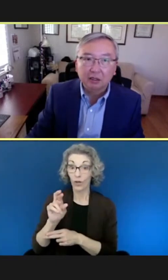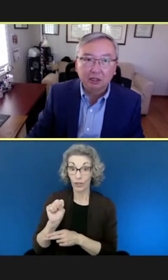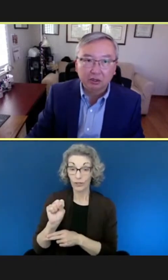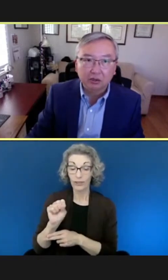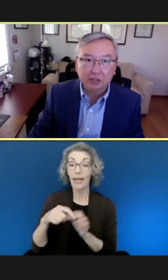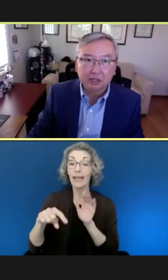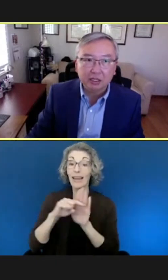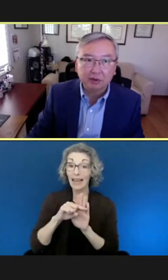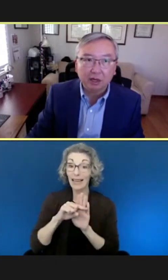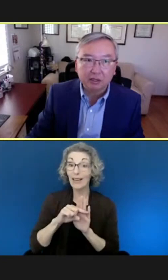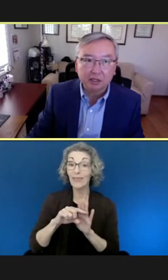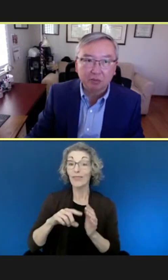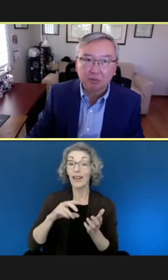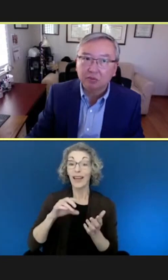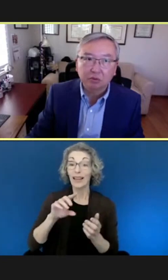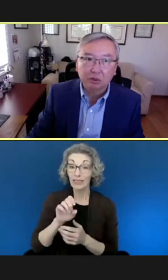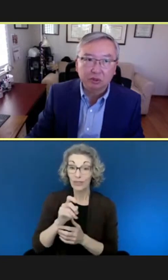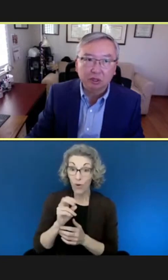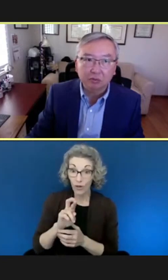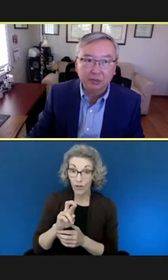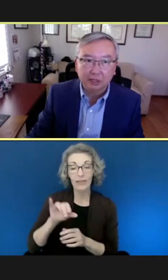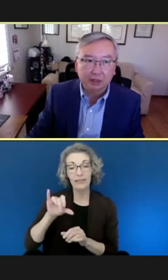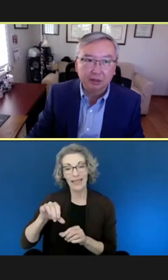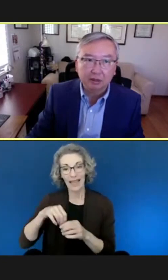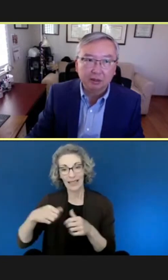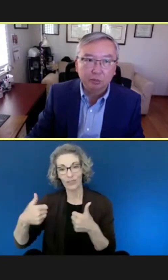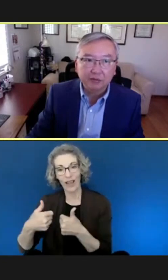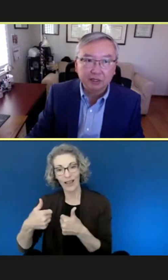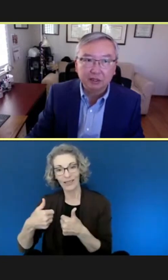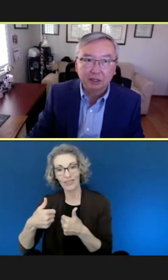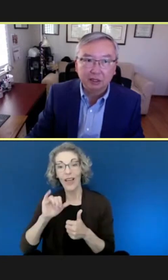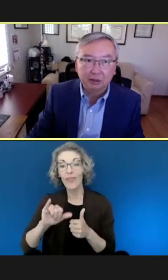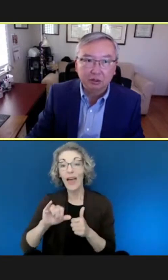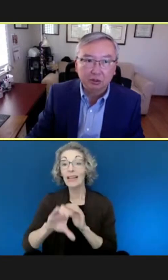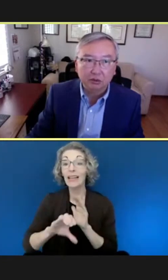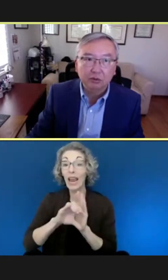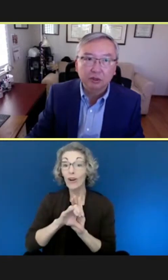The characteristics of autism will not be pivoted into